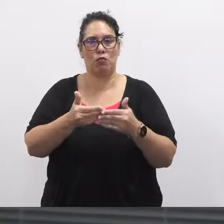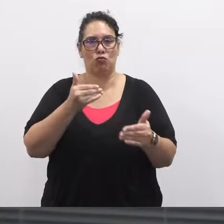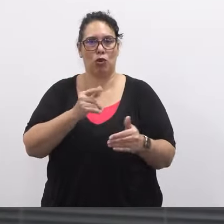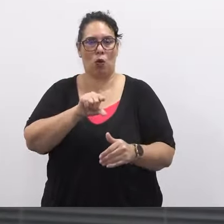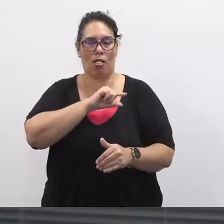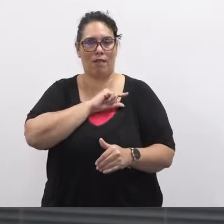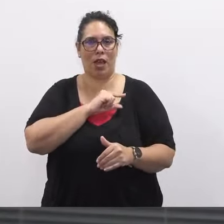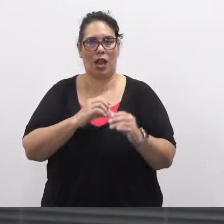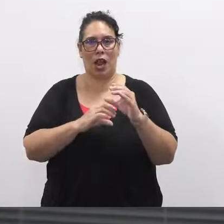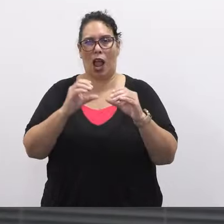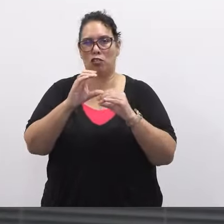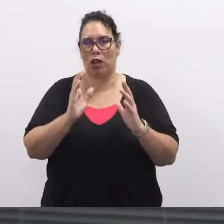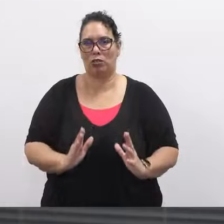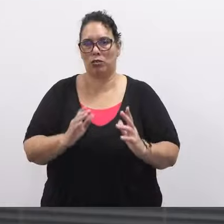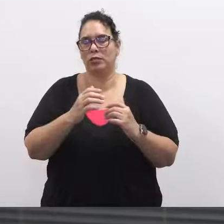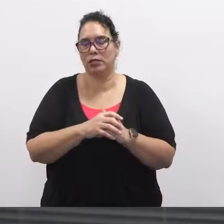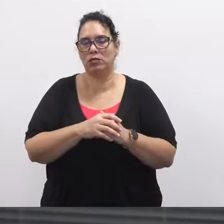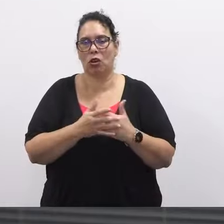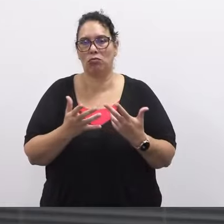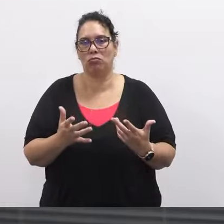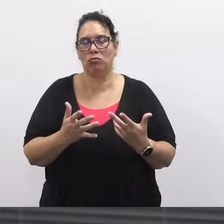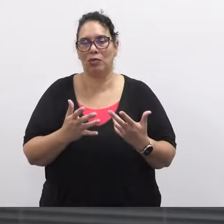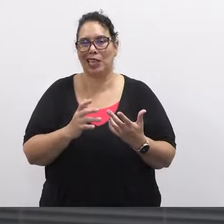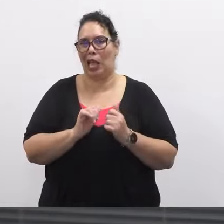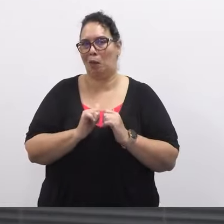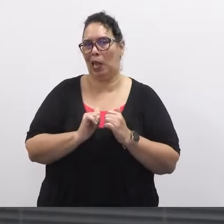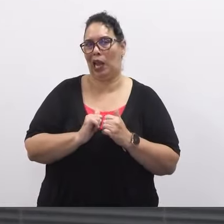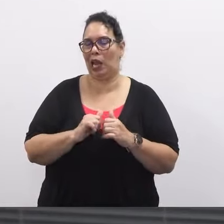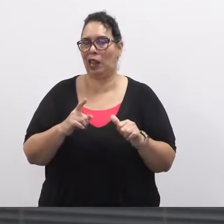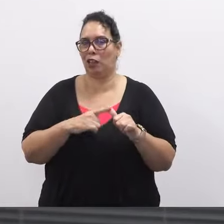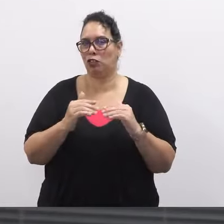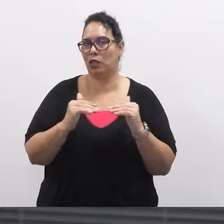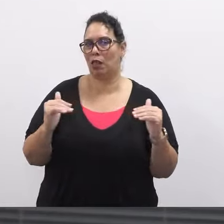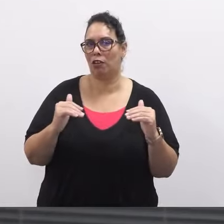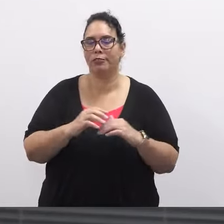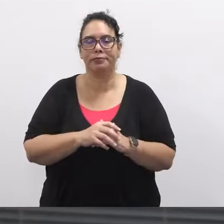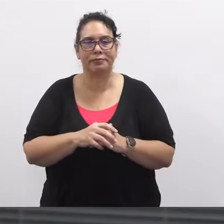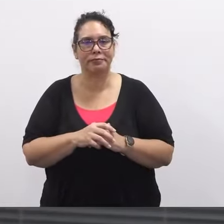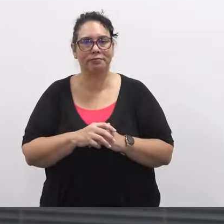so that they in essence competed at the first layer is what I would describe at that point in time.